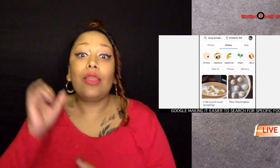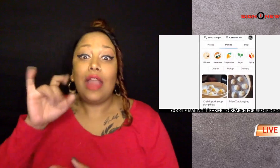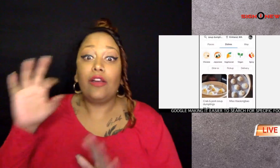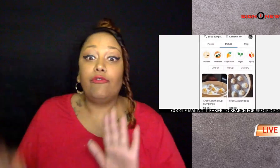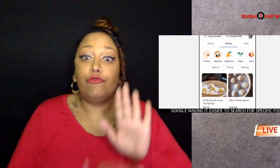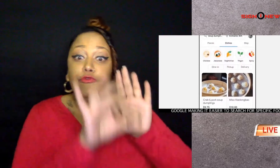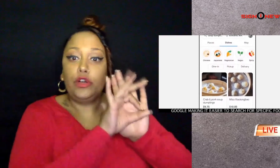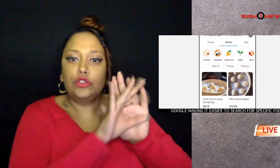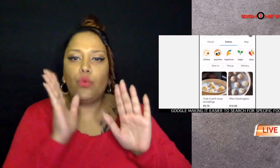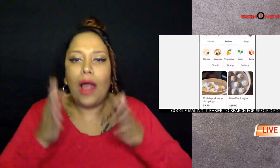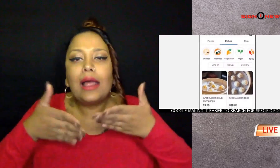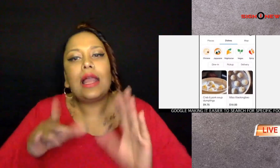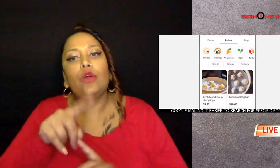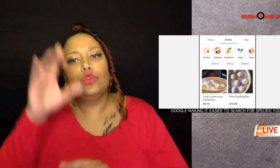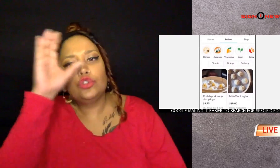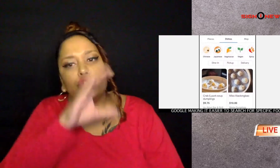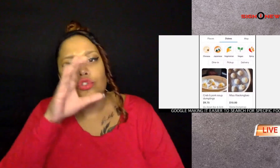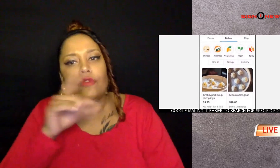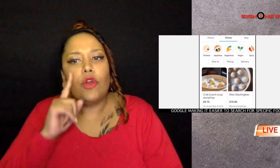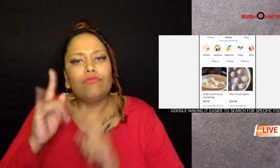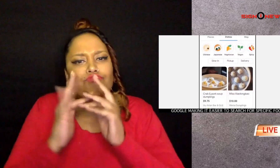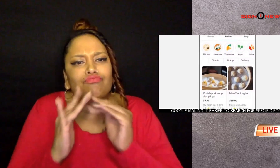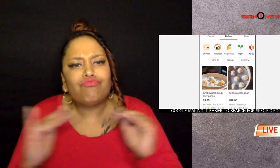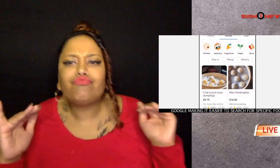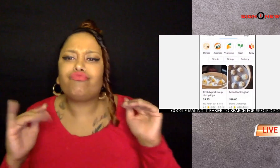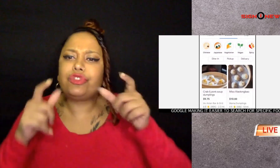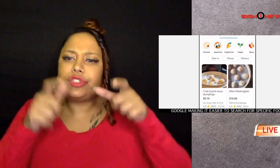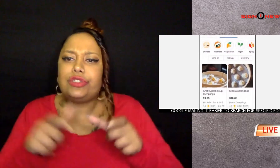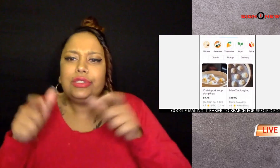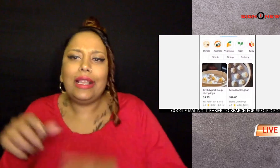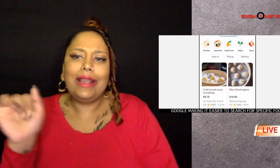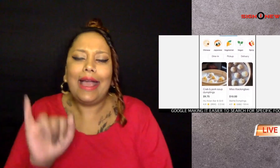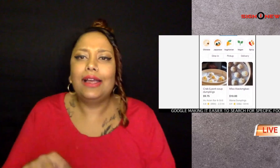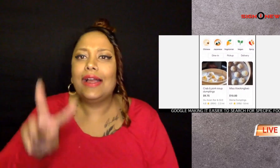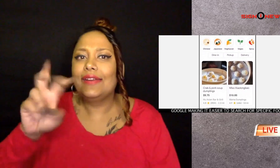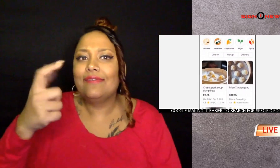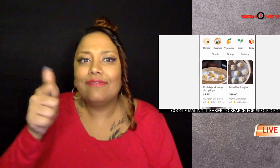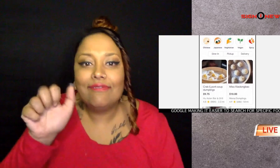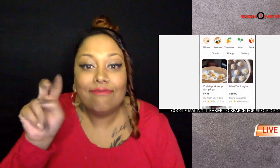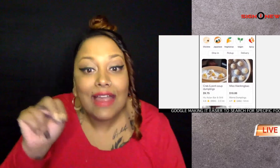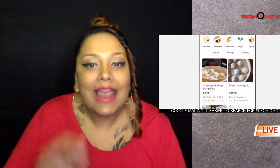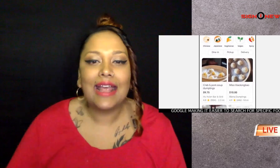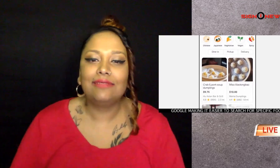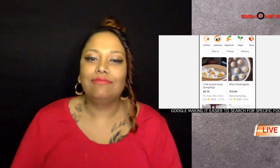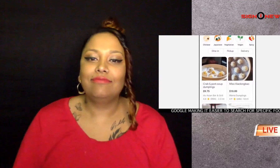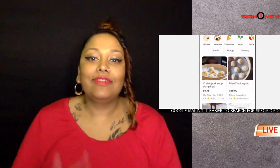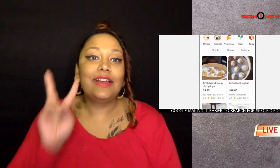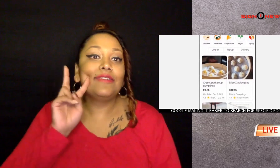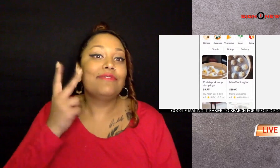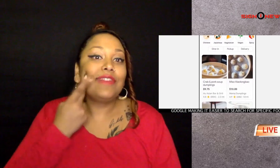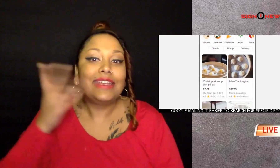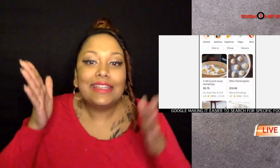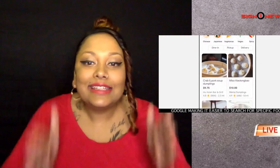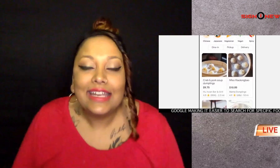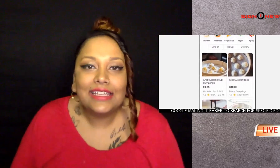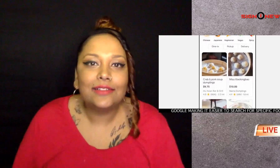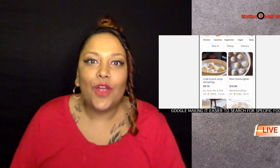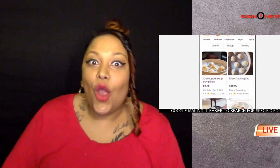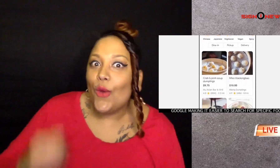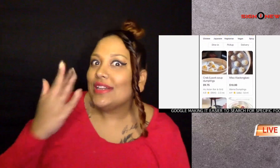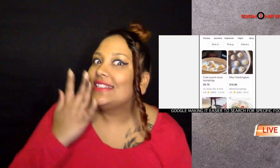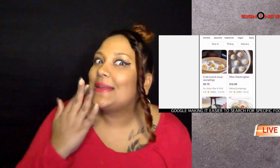the feature will even let you search for versions of dishes that are vegan vegetarian or spicy